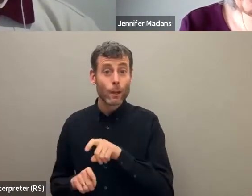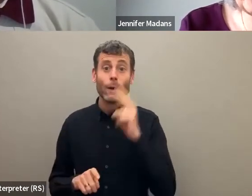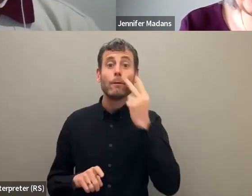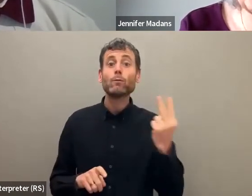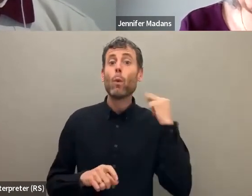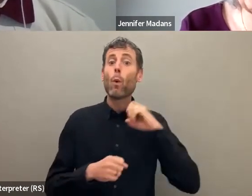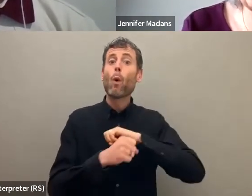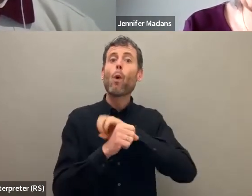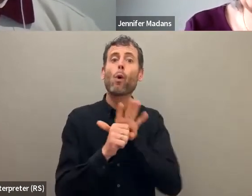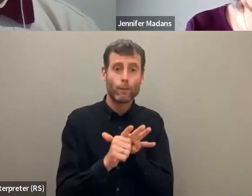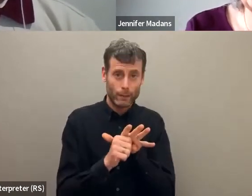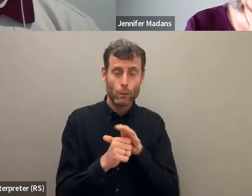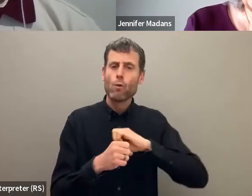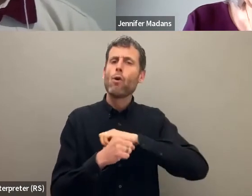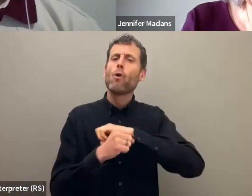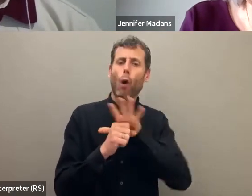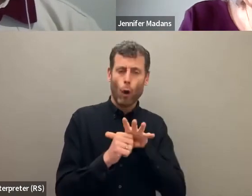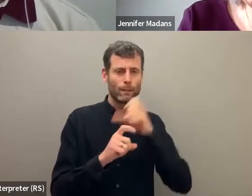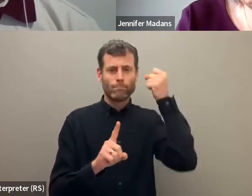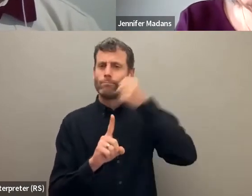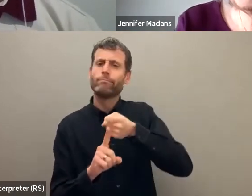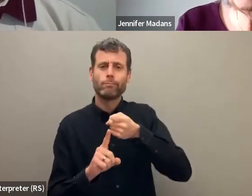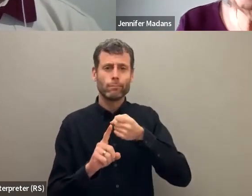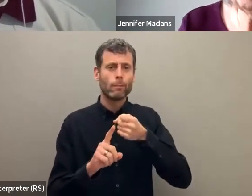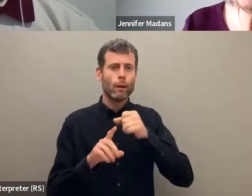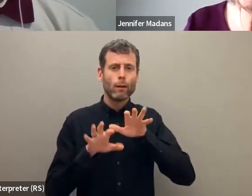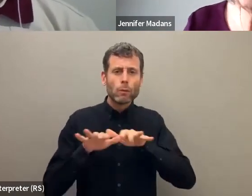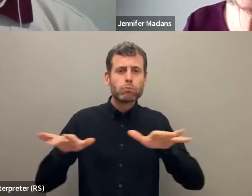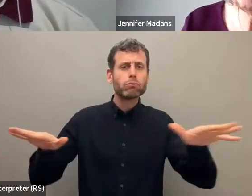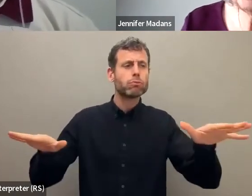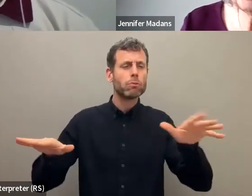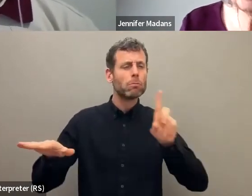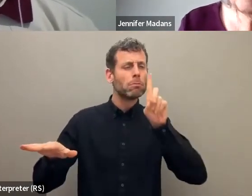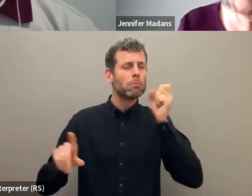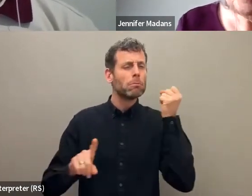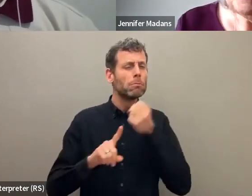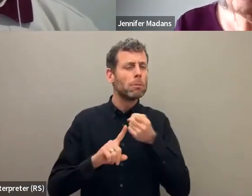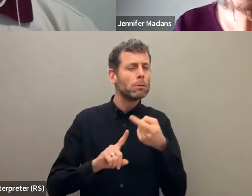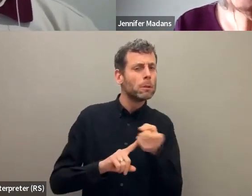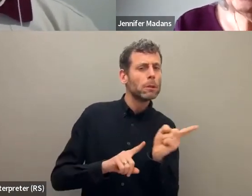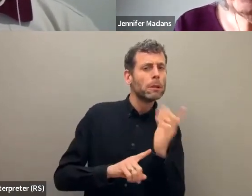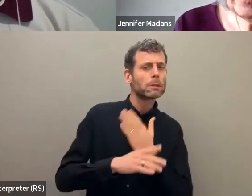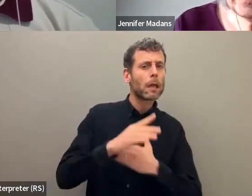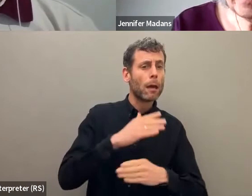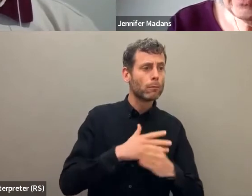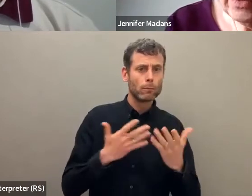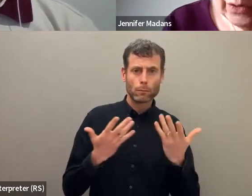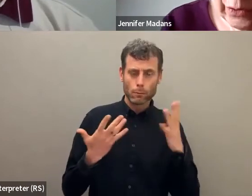Jennifer Madans: We do not have universal inclusion of standard data items to identify the population with disabilities in all relevant data collections.